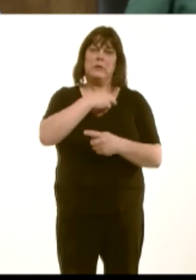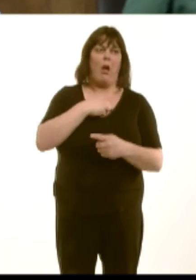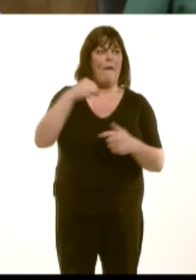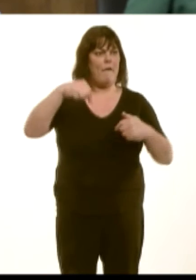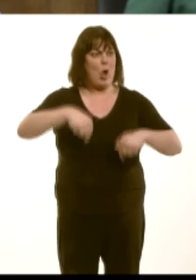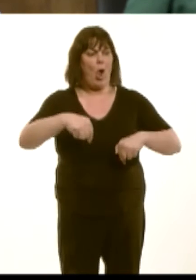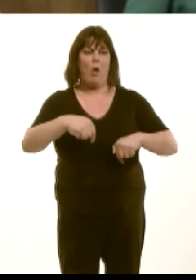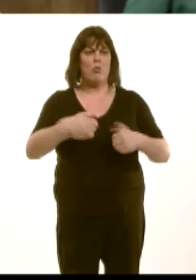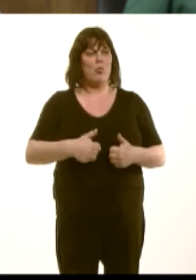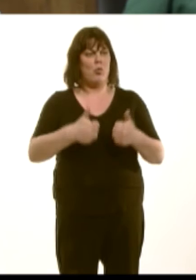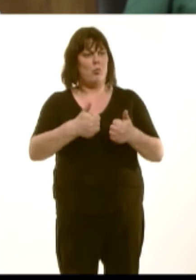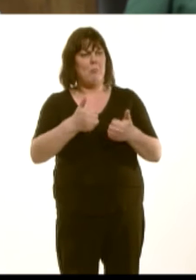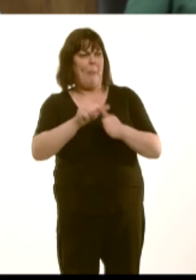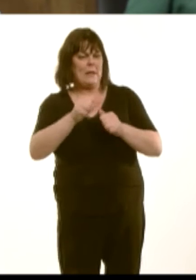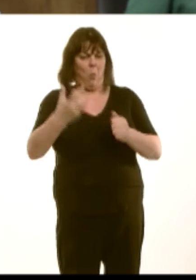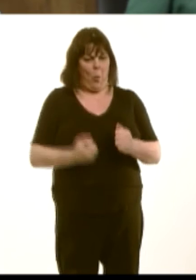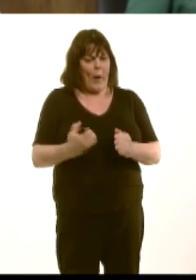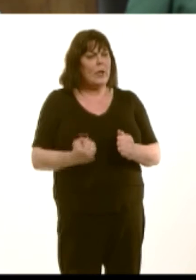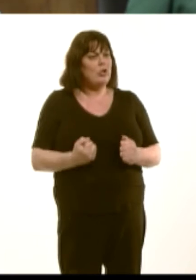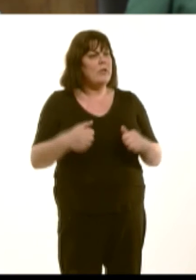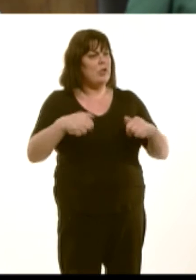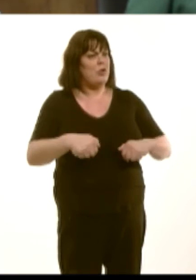very much cherishóworking in the NHS.